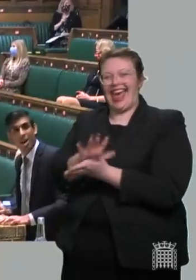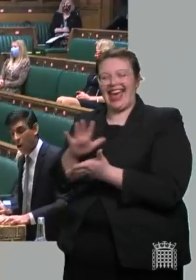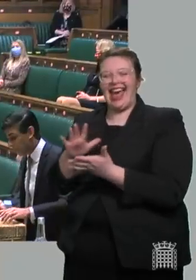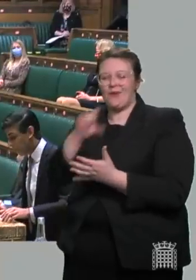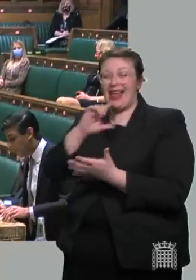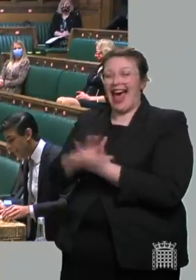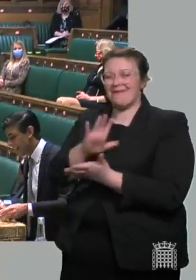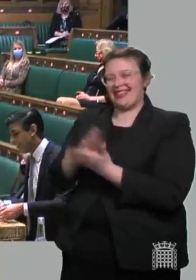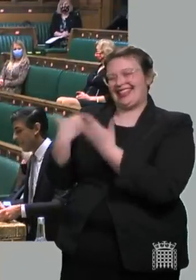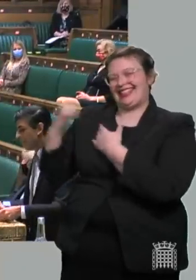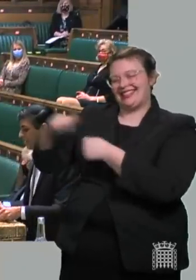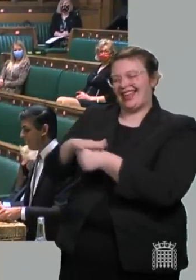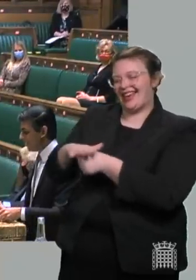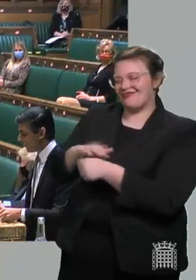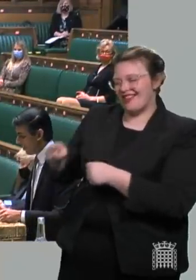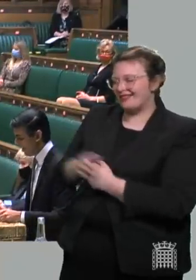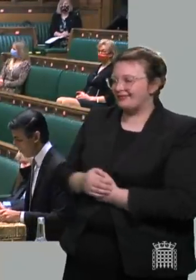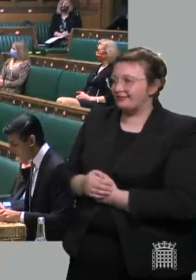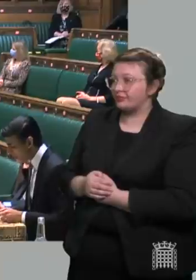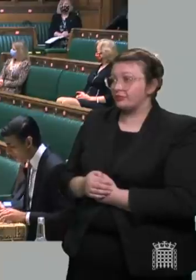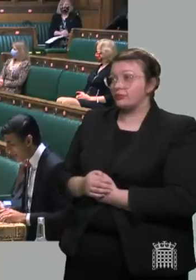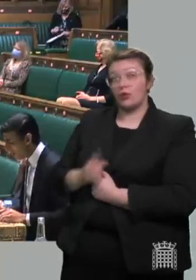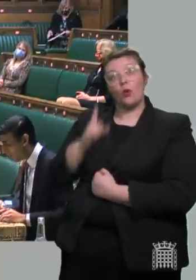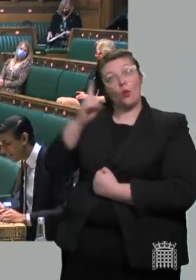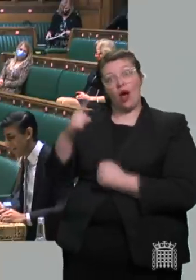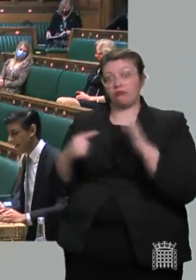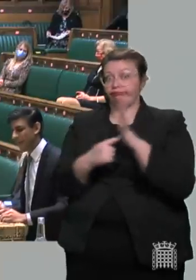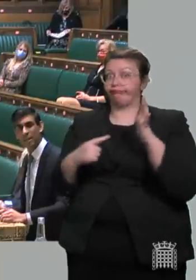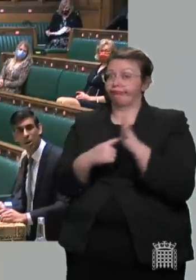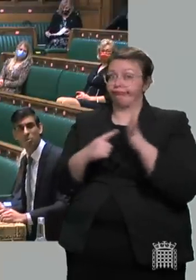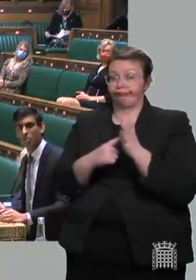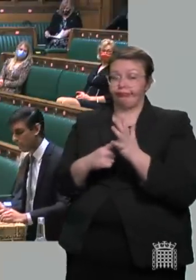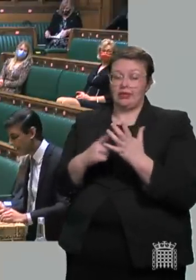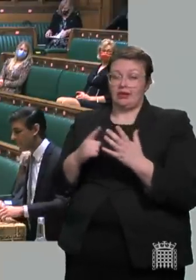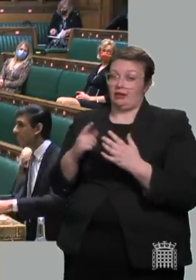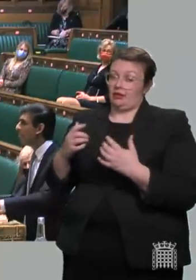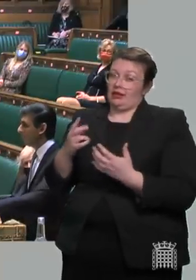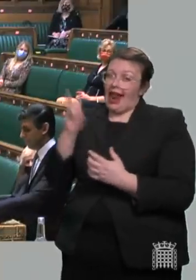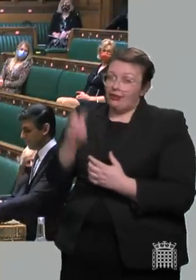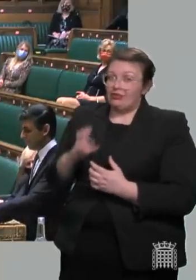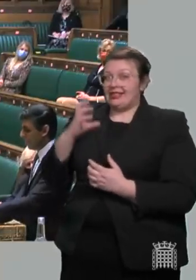Offshore wind is an innovative industry where the UK already has a global competitive advantage,